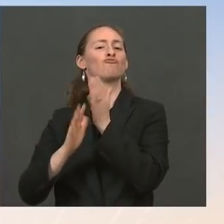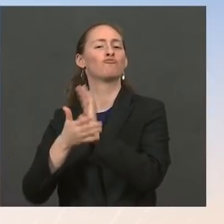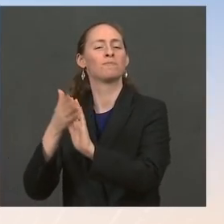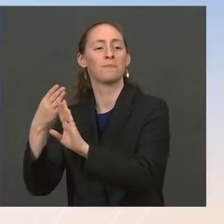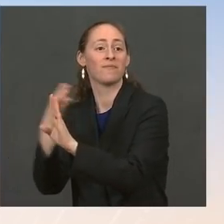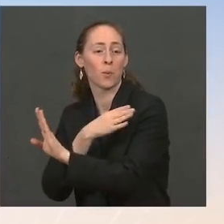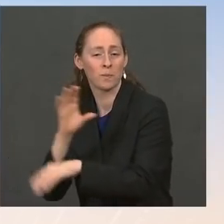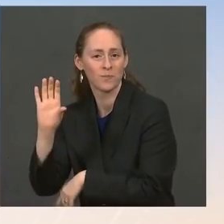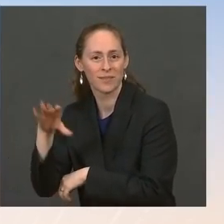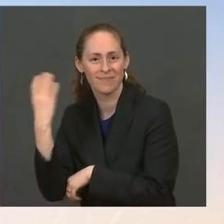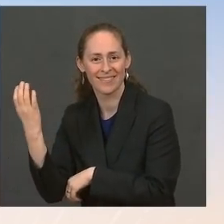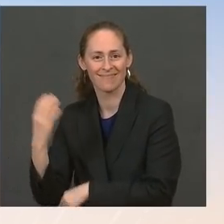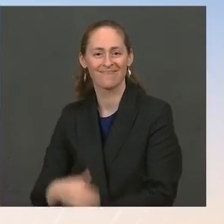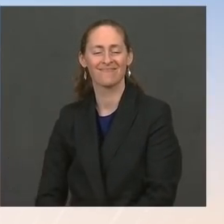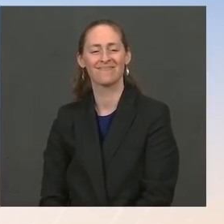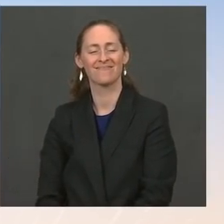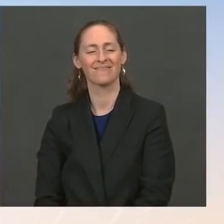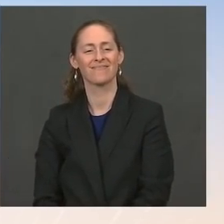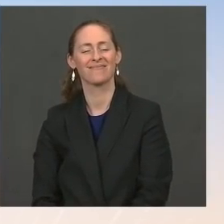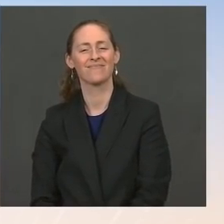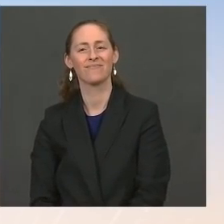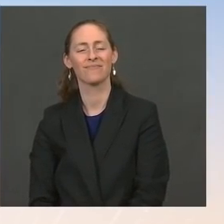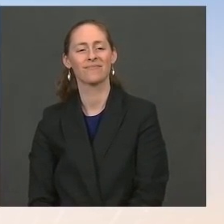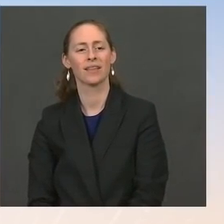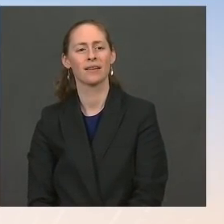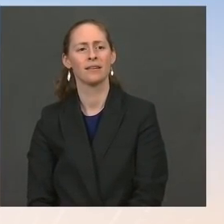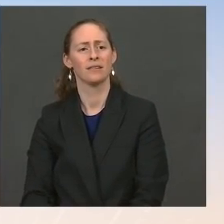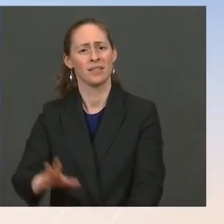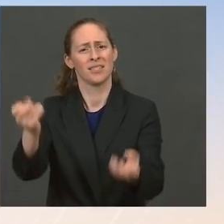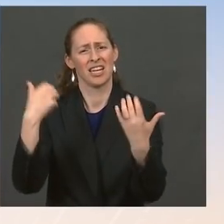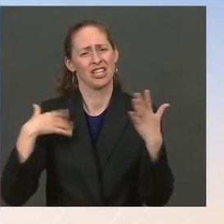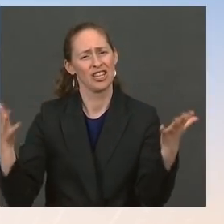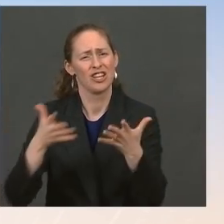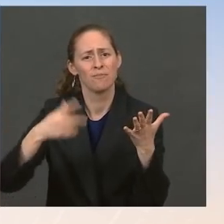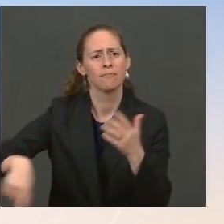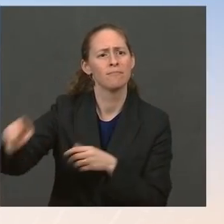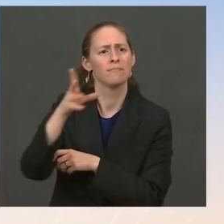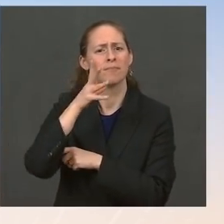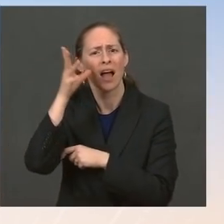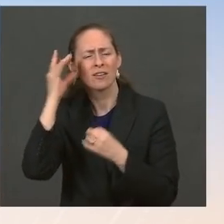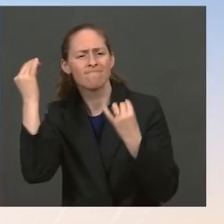to one of our 30,000 sites for kids by the First Lady, innovative partnerships with DC Comics,